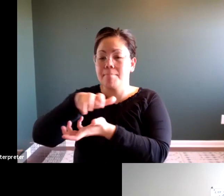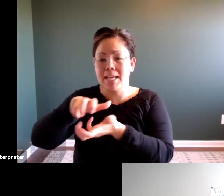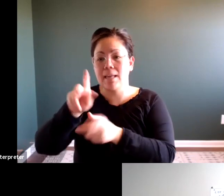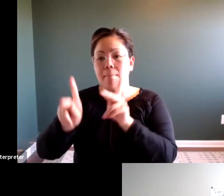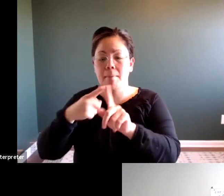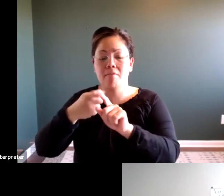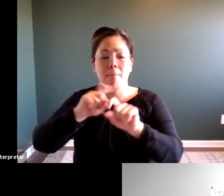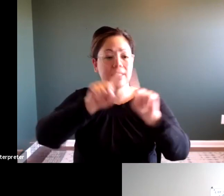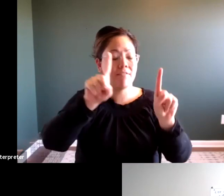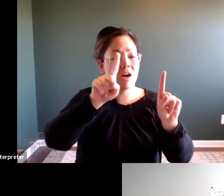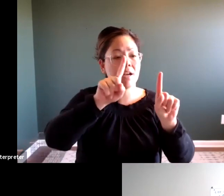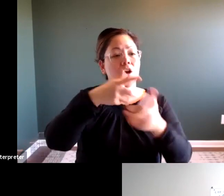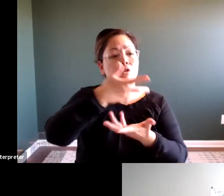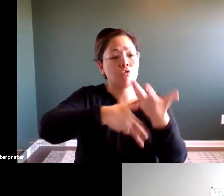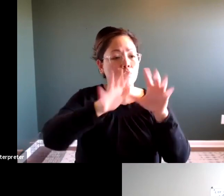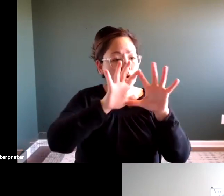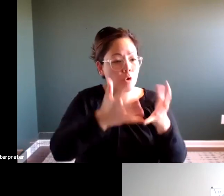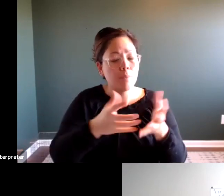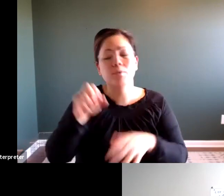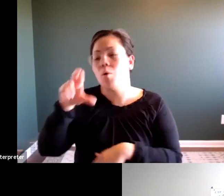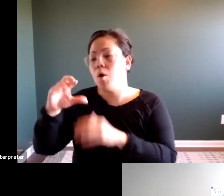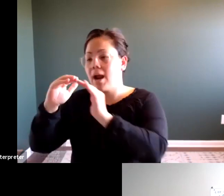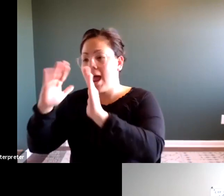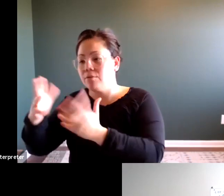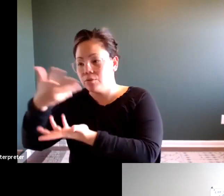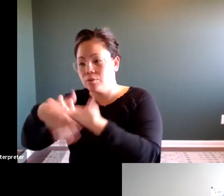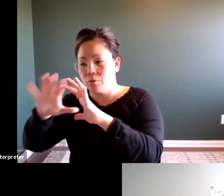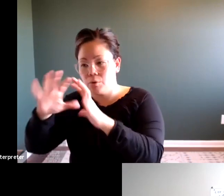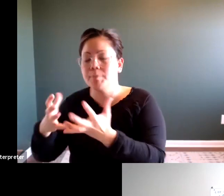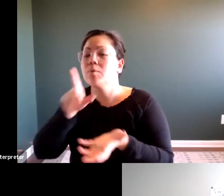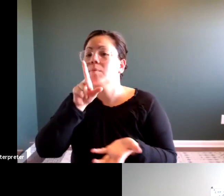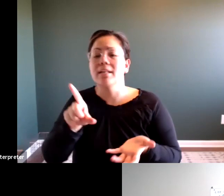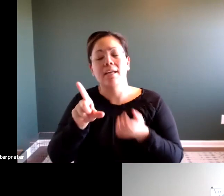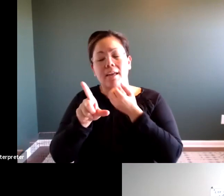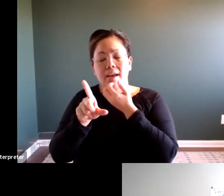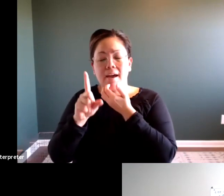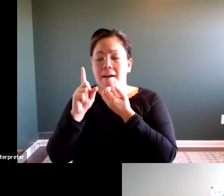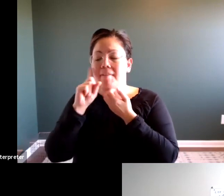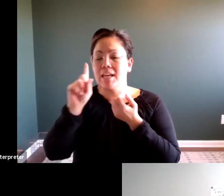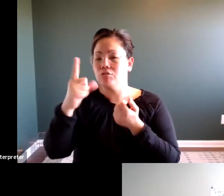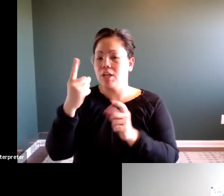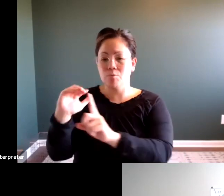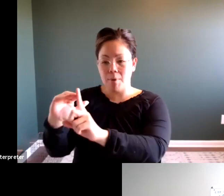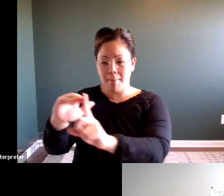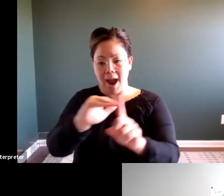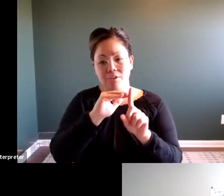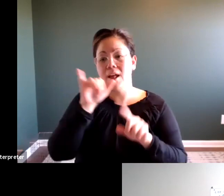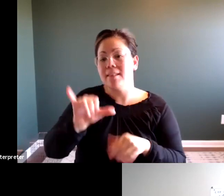or different social bubbles, right? You know, I think just kind of a reminder, that that's a high risk situation,